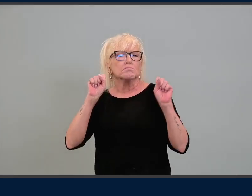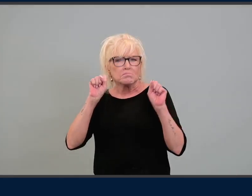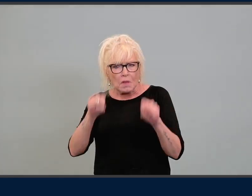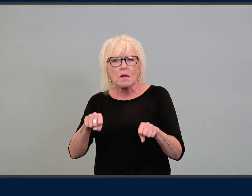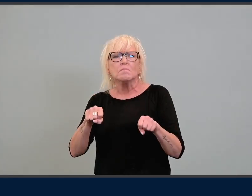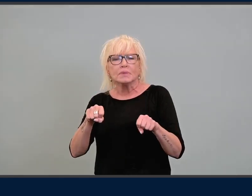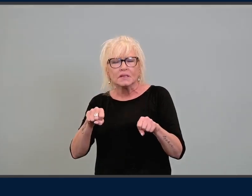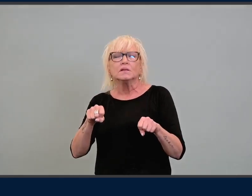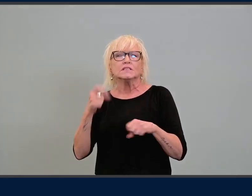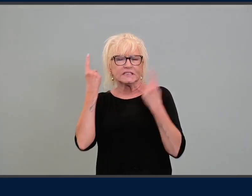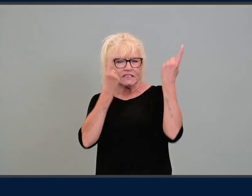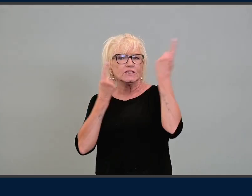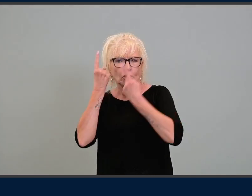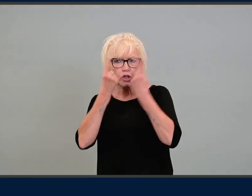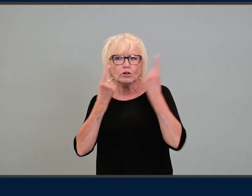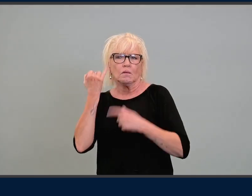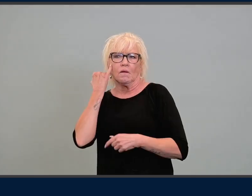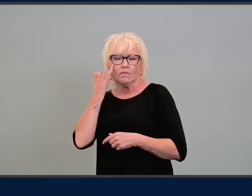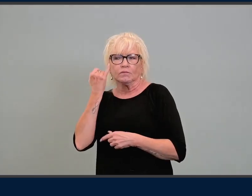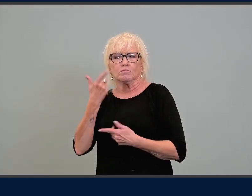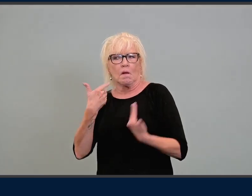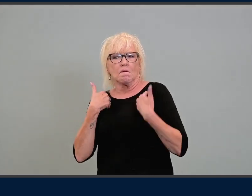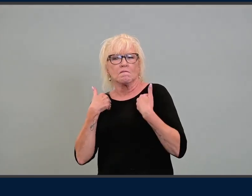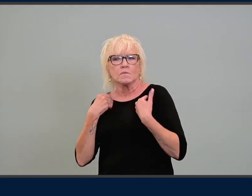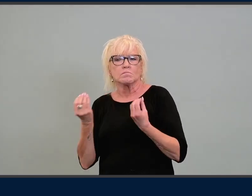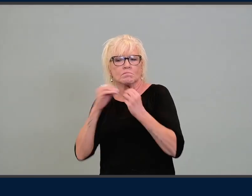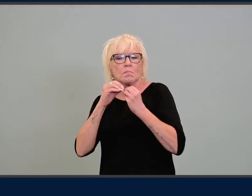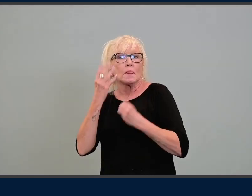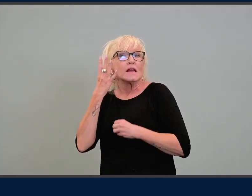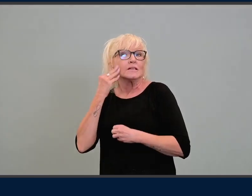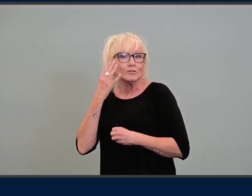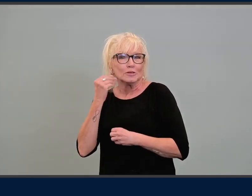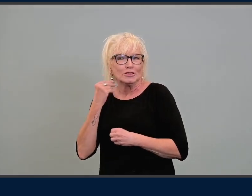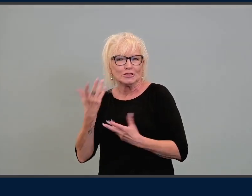a bachelor's degree with experience can be considered.